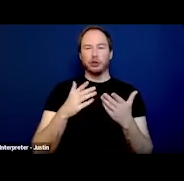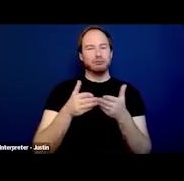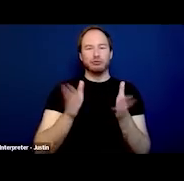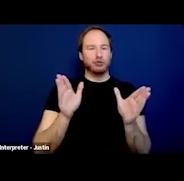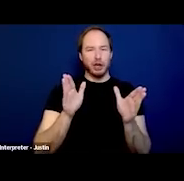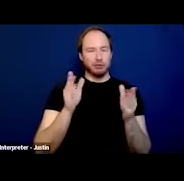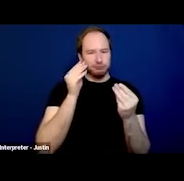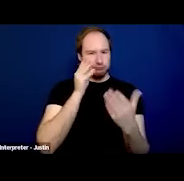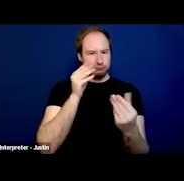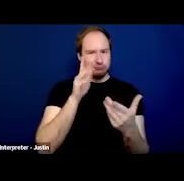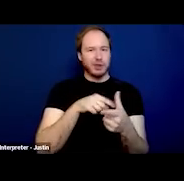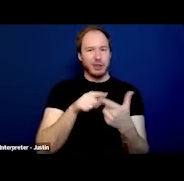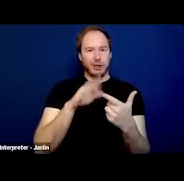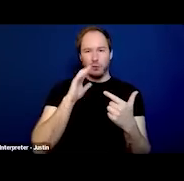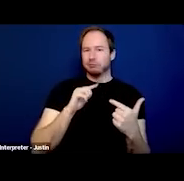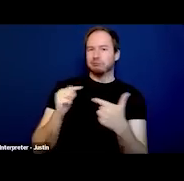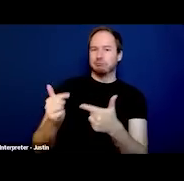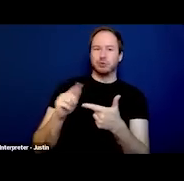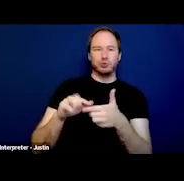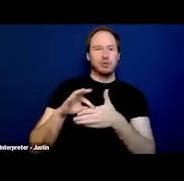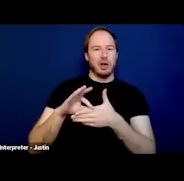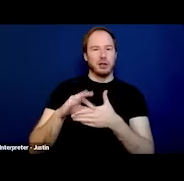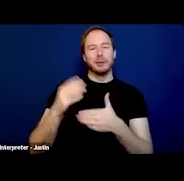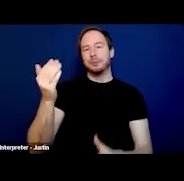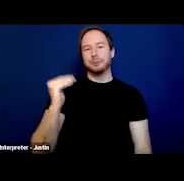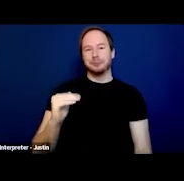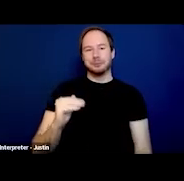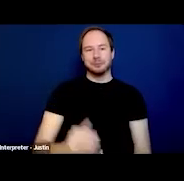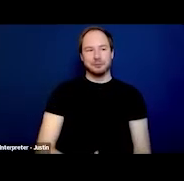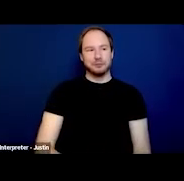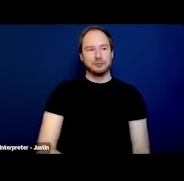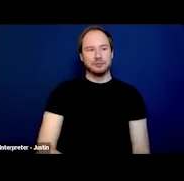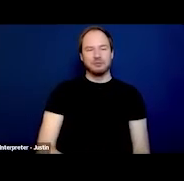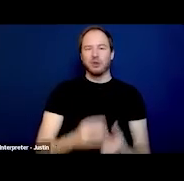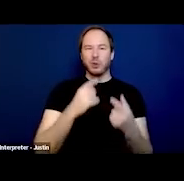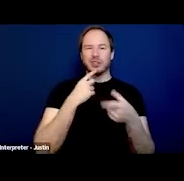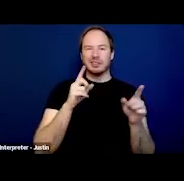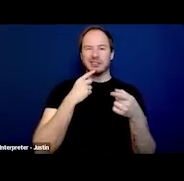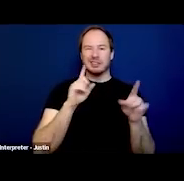and then we'll get right into the content. Next slide. Quick disclaimer.